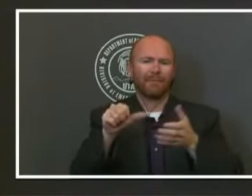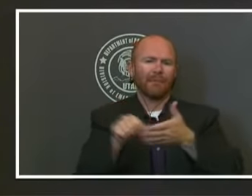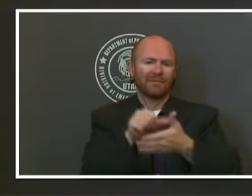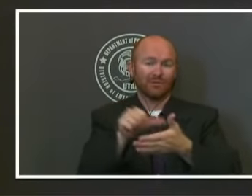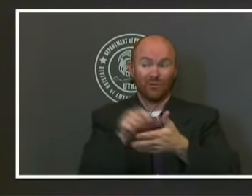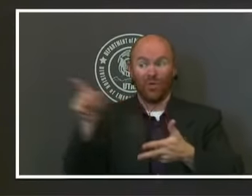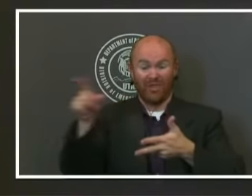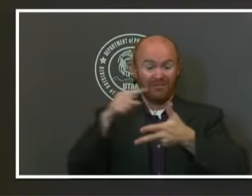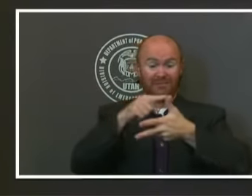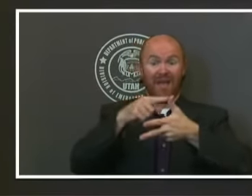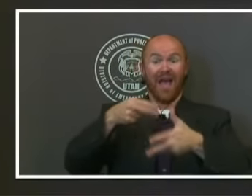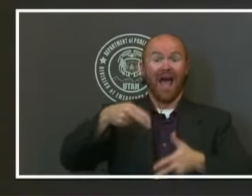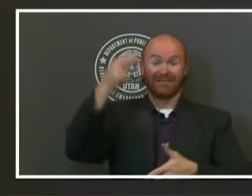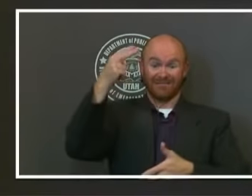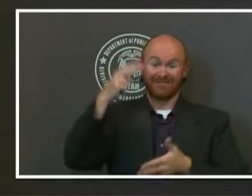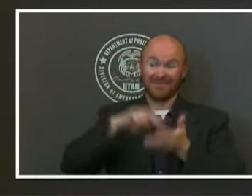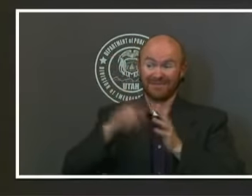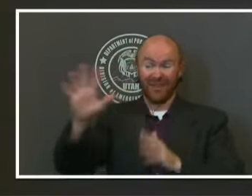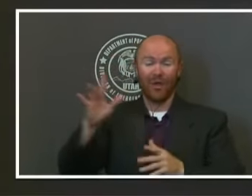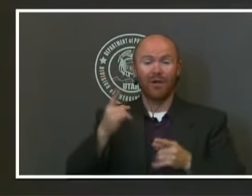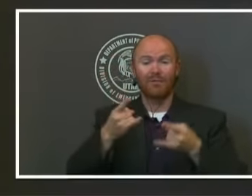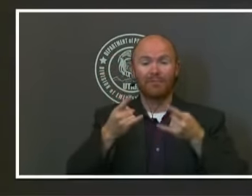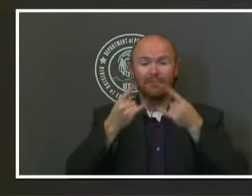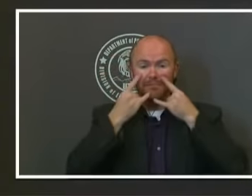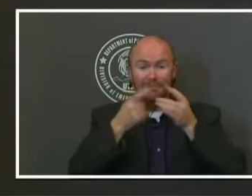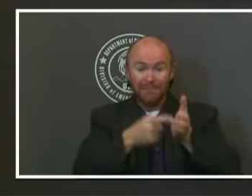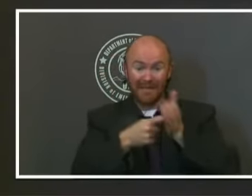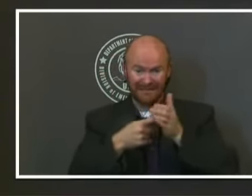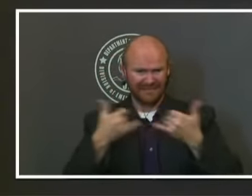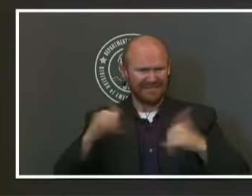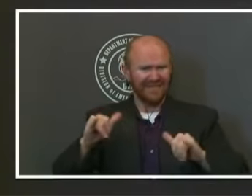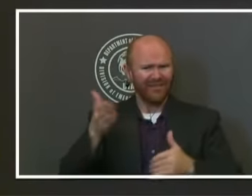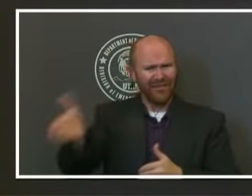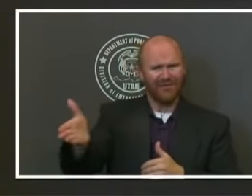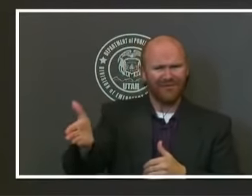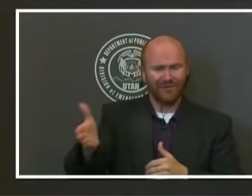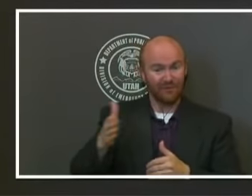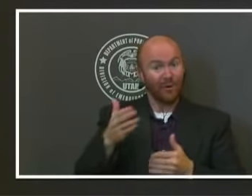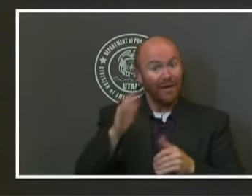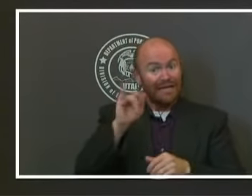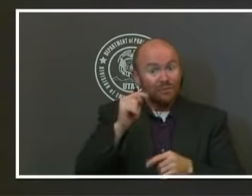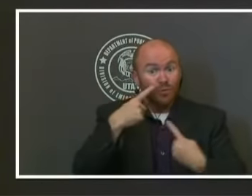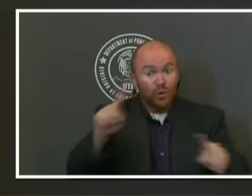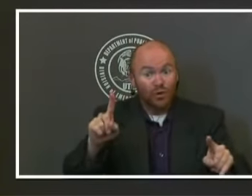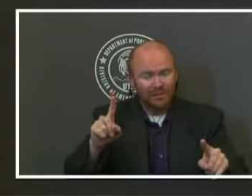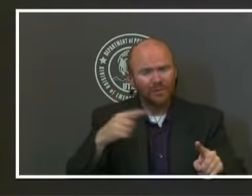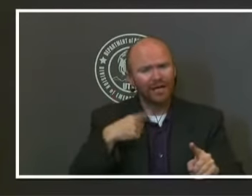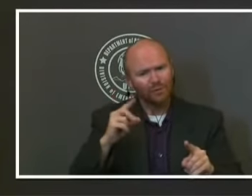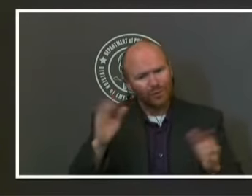still going to have that mass mandate in place and we know it's working there I'm so we